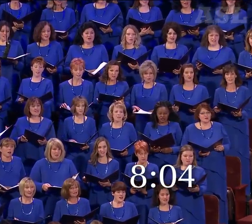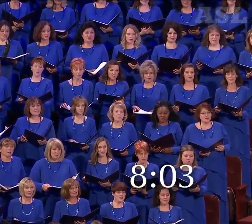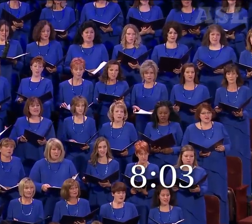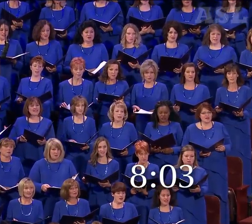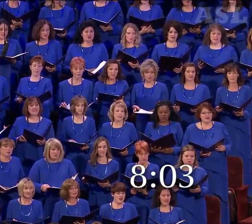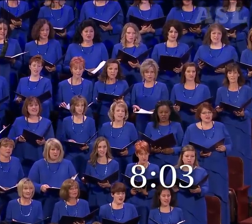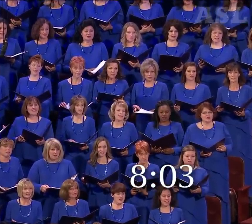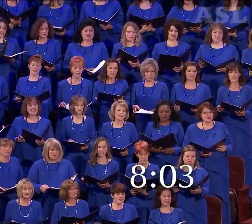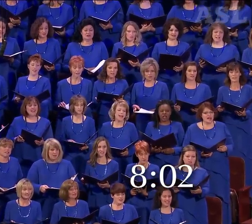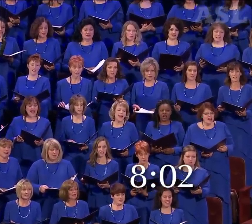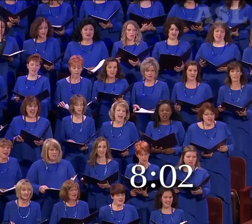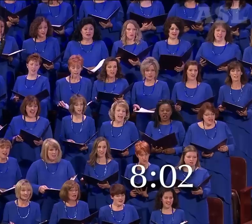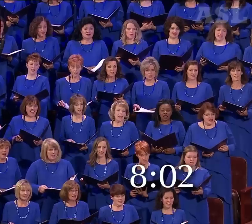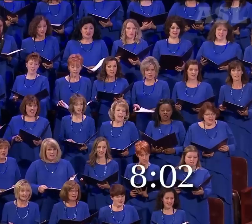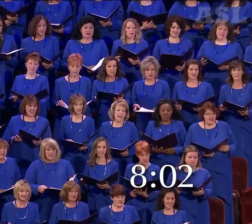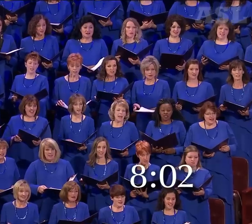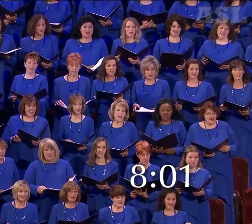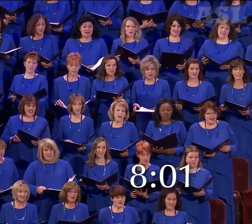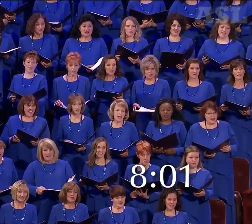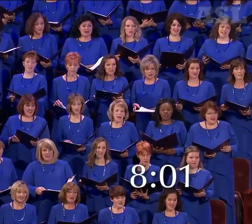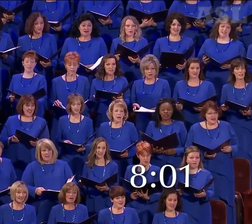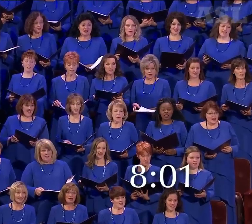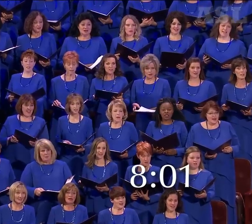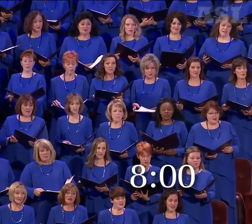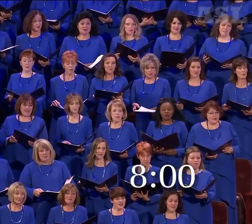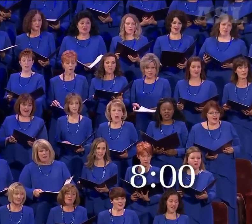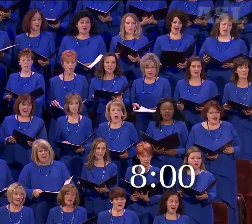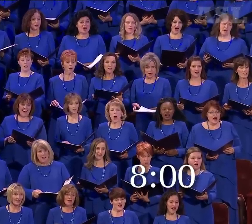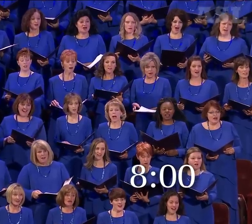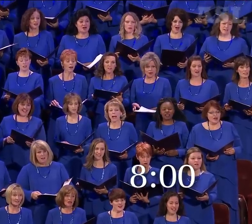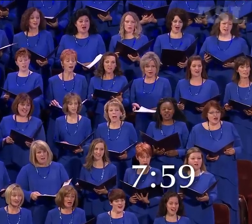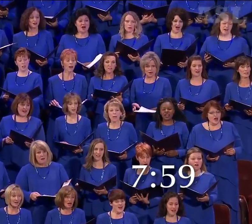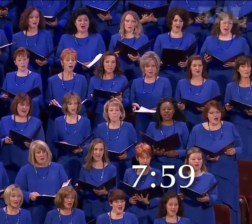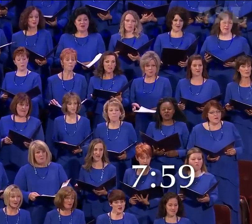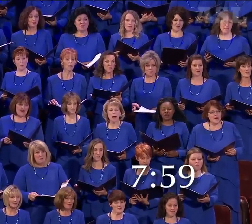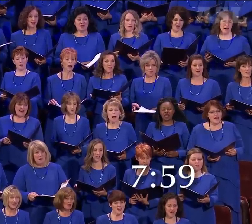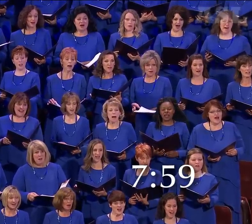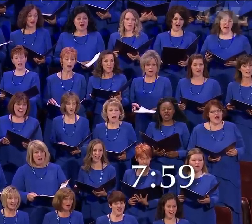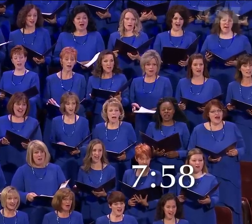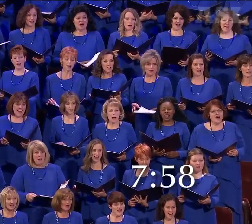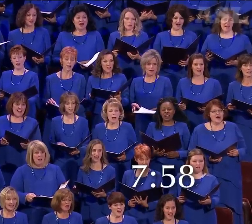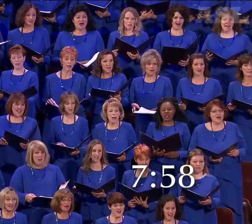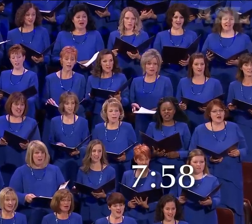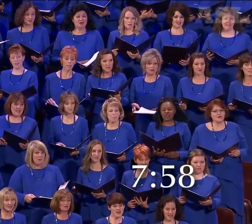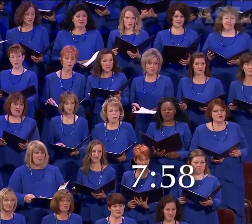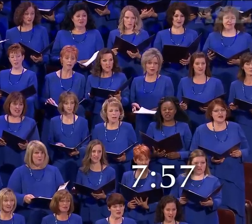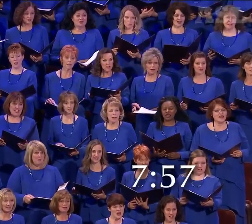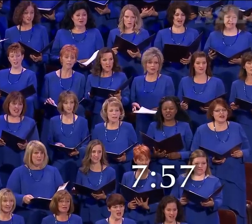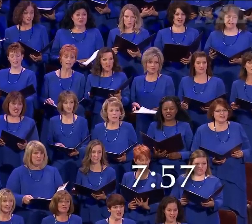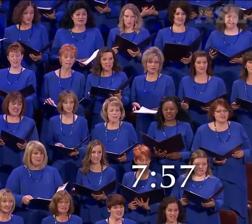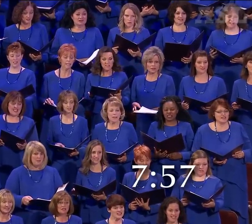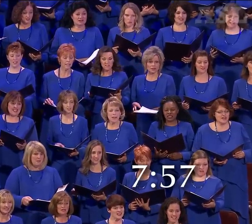THIS IS THE ENGLISH CLOSED CAPTION CHANNEL OF THE CHURCH OF JESUS CHRIST OF LATTER-DAY SAINTS.